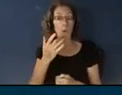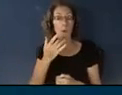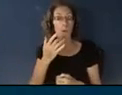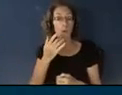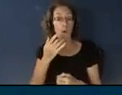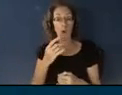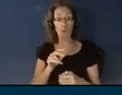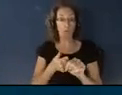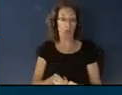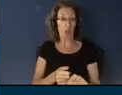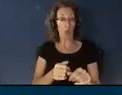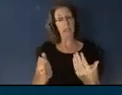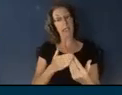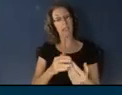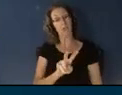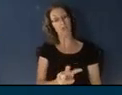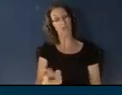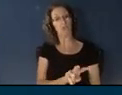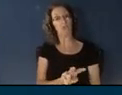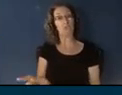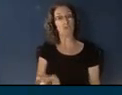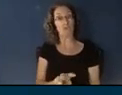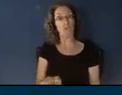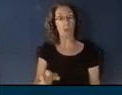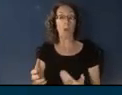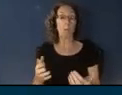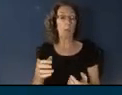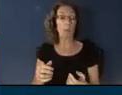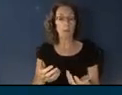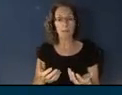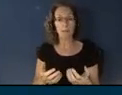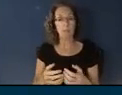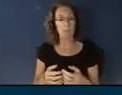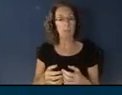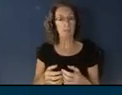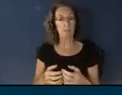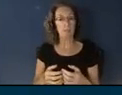they can follow what you're saying, they may not have the best you know headset or their